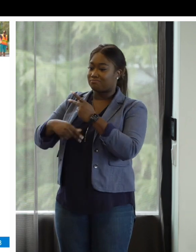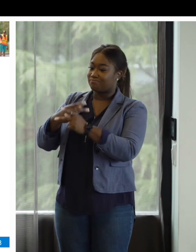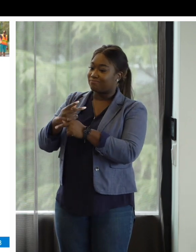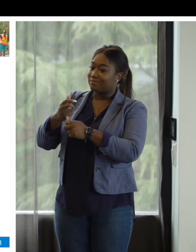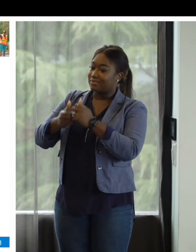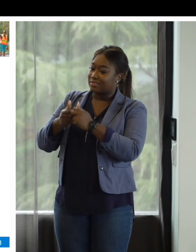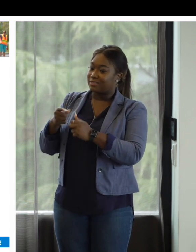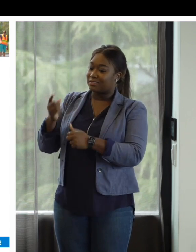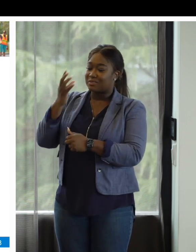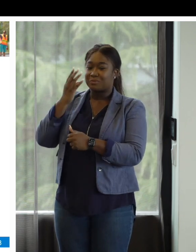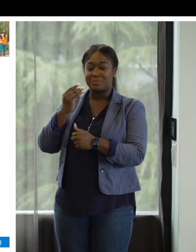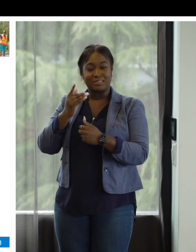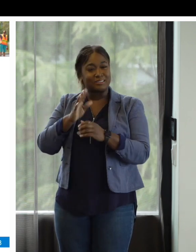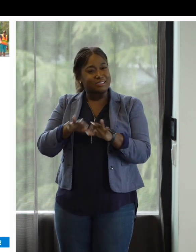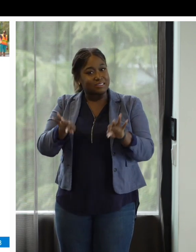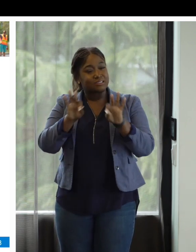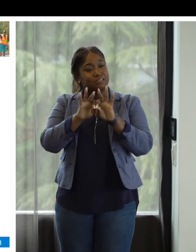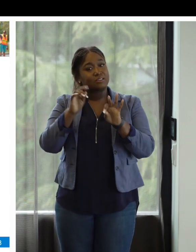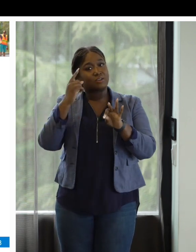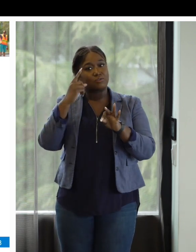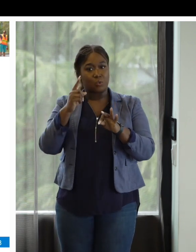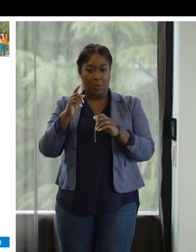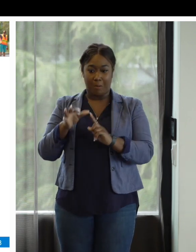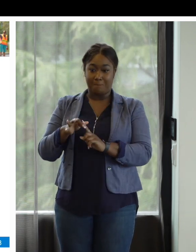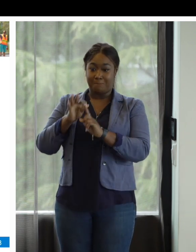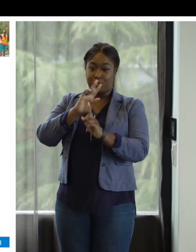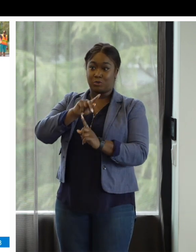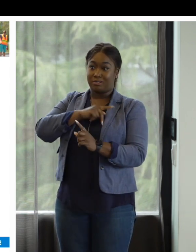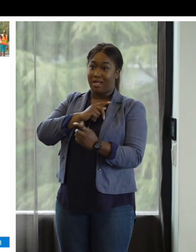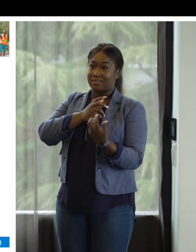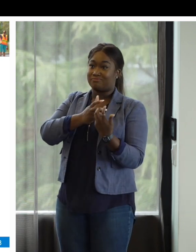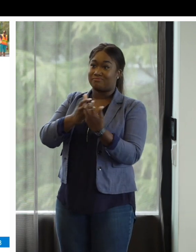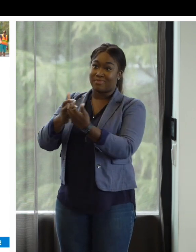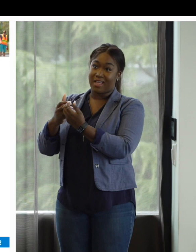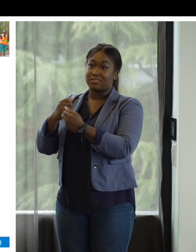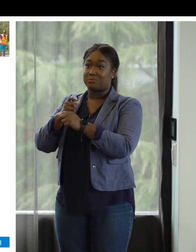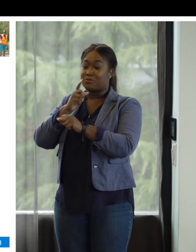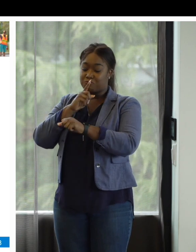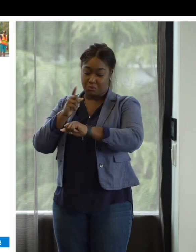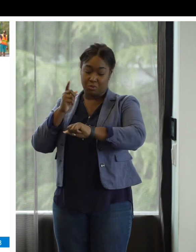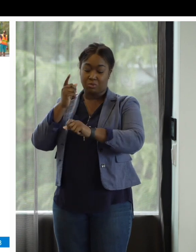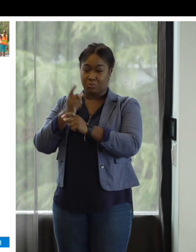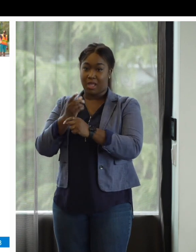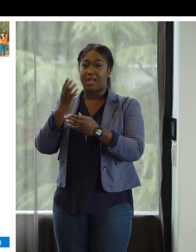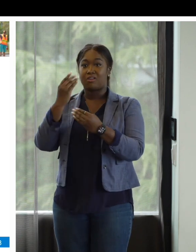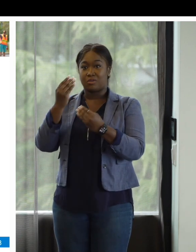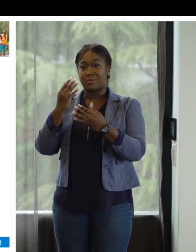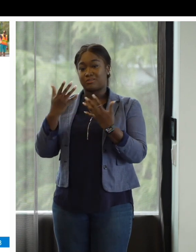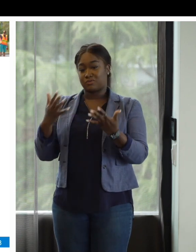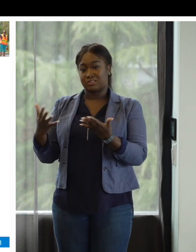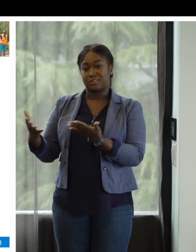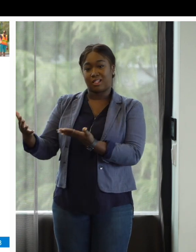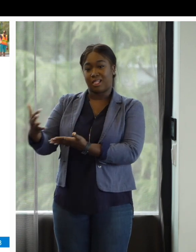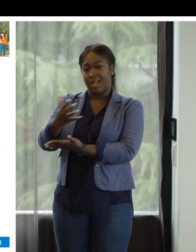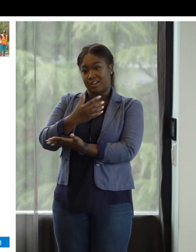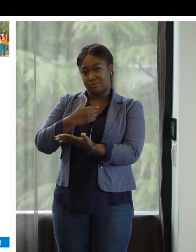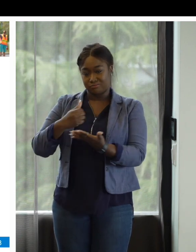to personalize this to make sure the right information is collected in the --